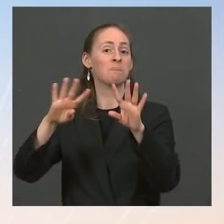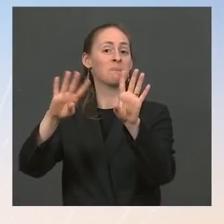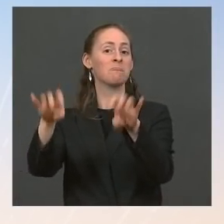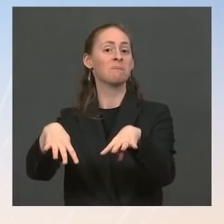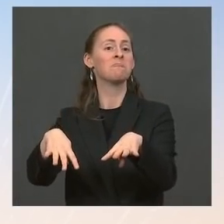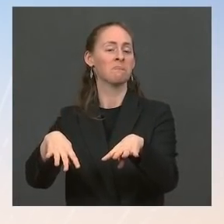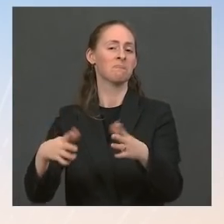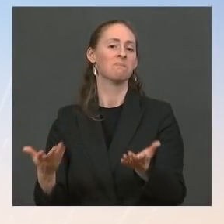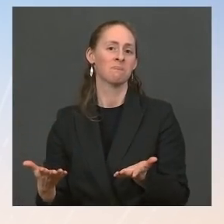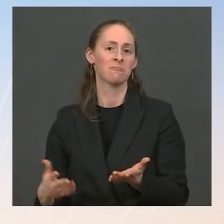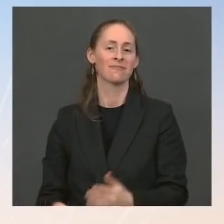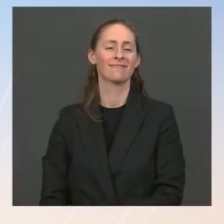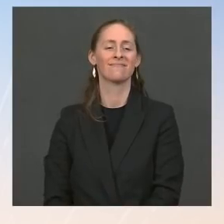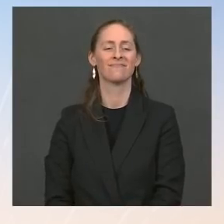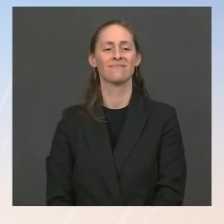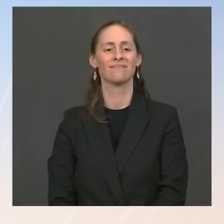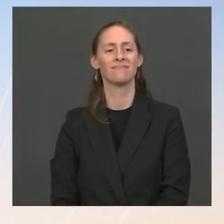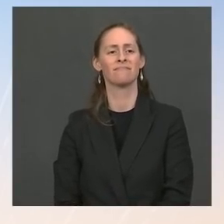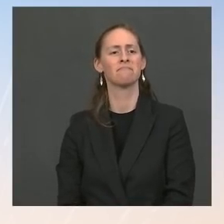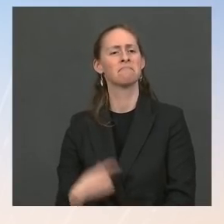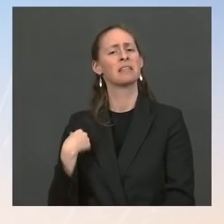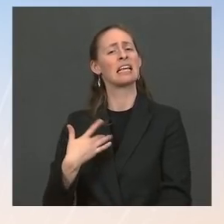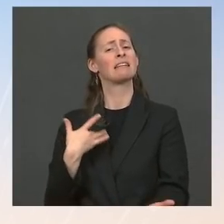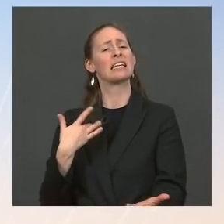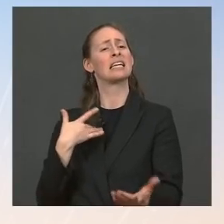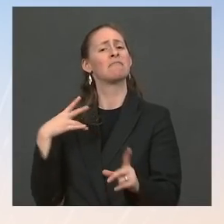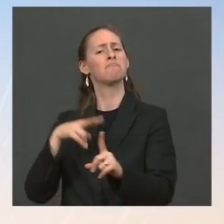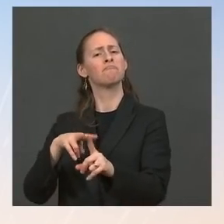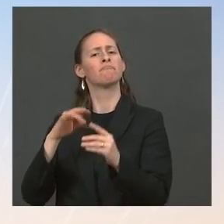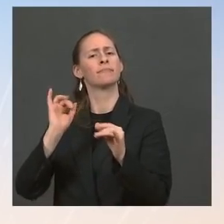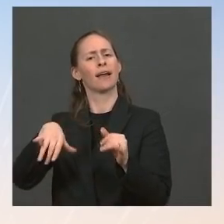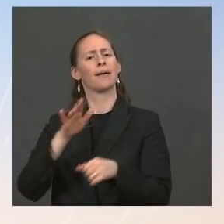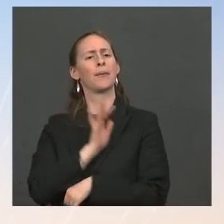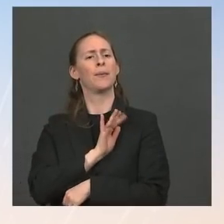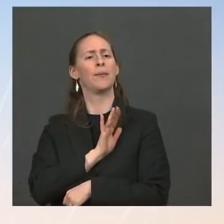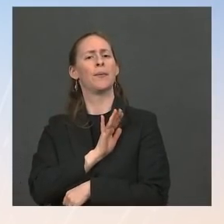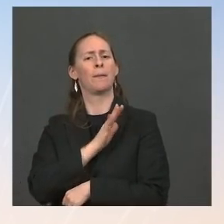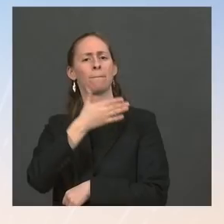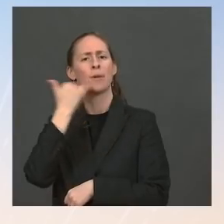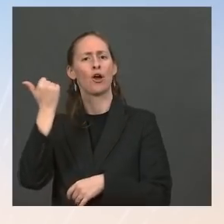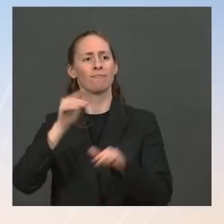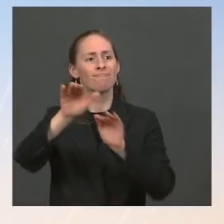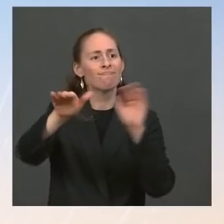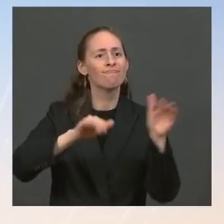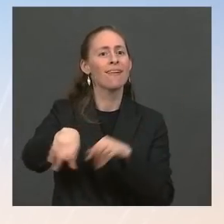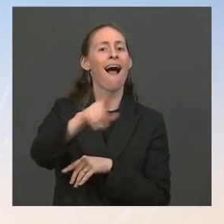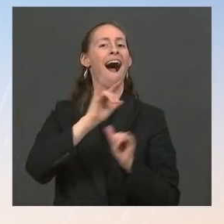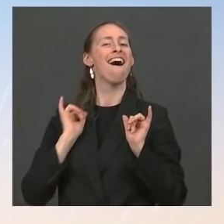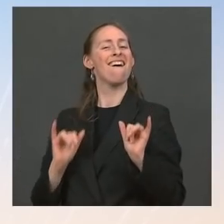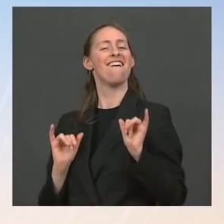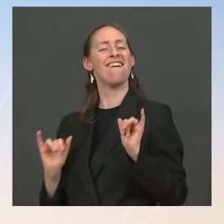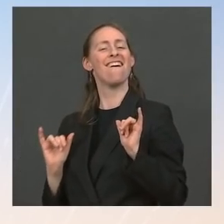that is a more positive means of communicating from here than litigating every up and down of the sausage-making in Congress.